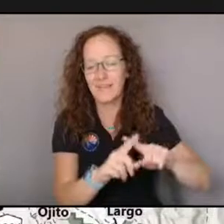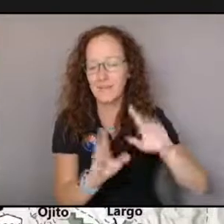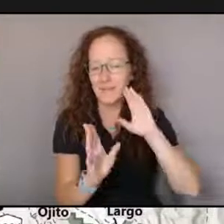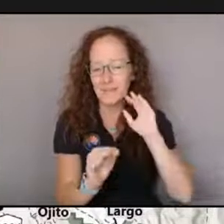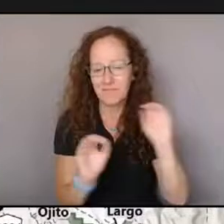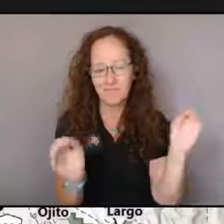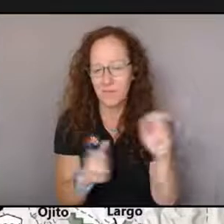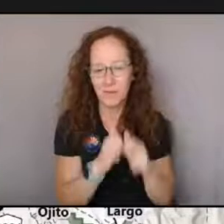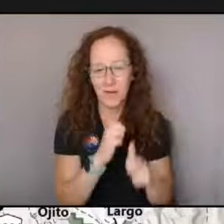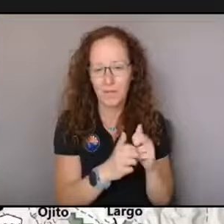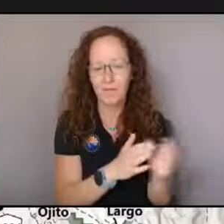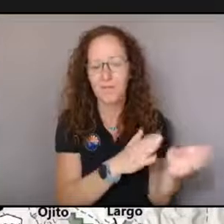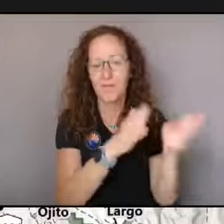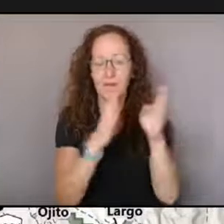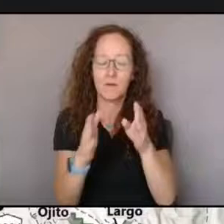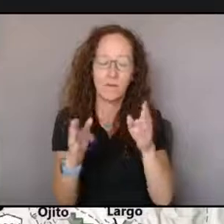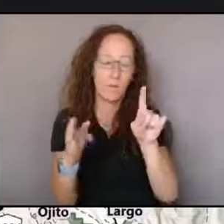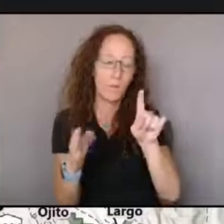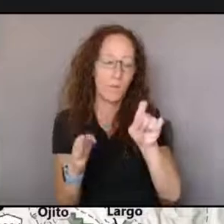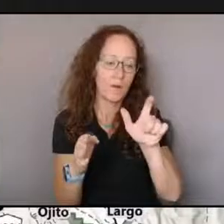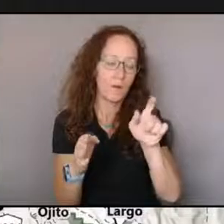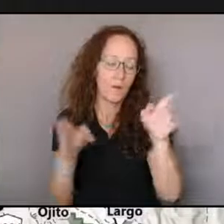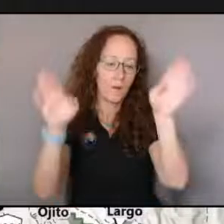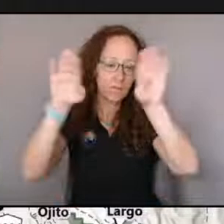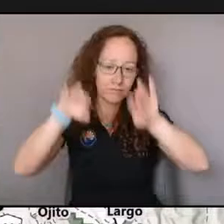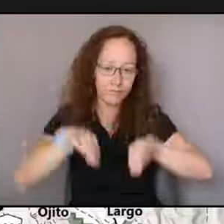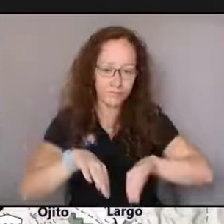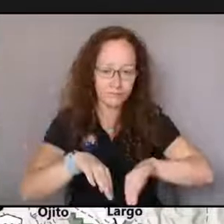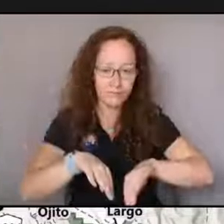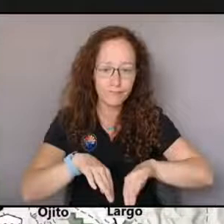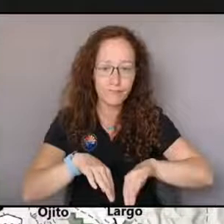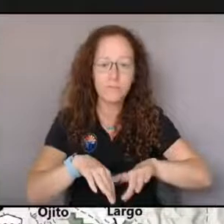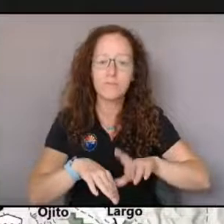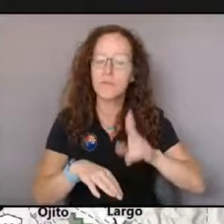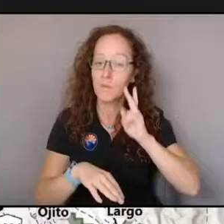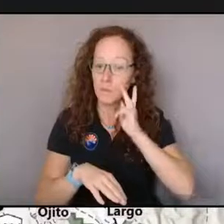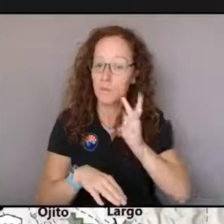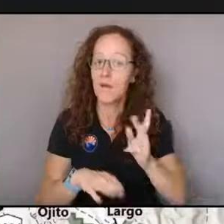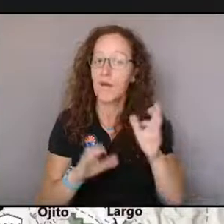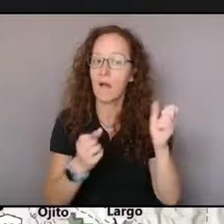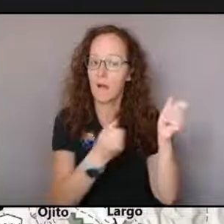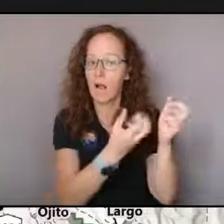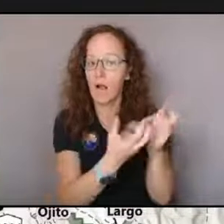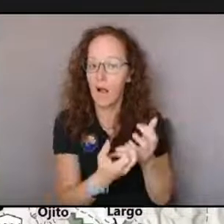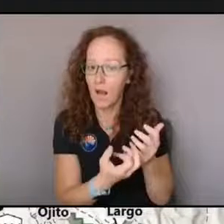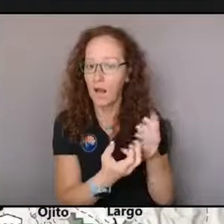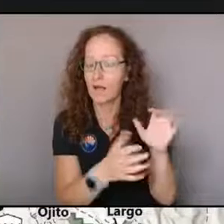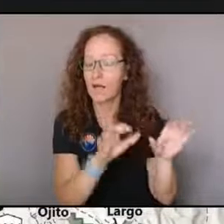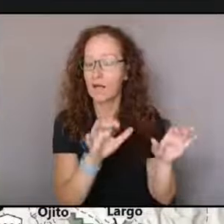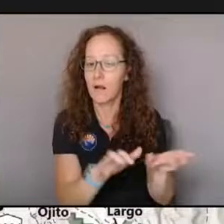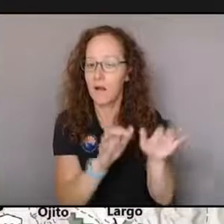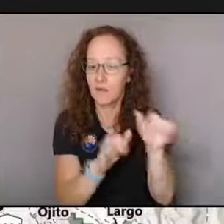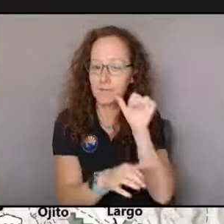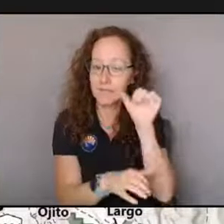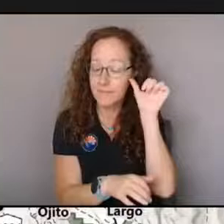THERE. AS WE COME DOWN TO 121 CORRIDOR, WE DID SEE A LITTLE BOIFT ACTIVITY THERE YESTERDAY AFTERNOON. I THINK WE'LL